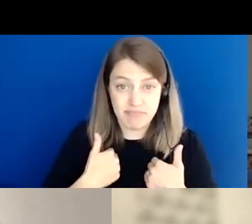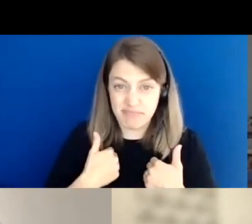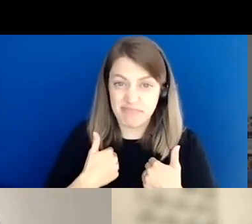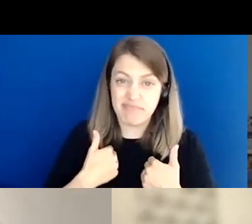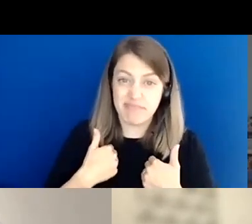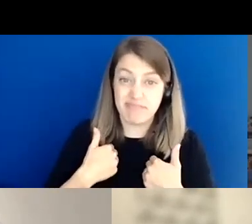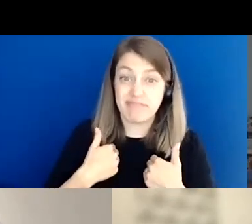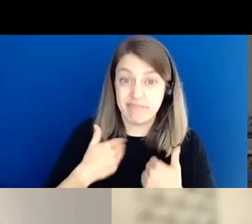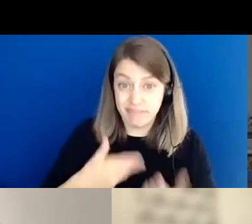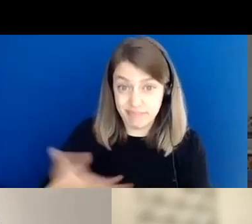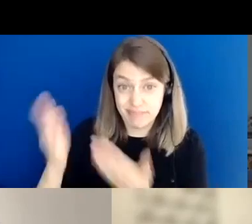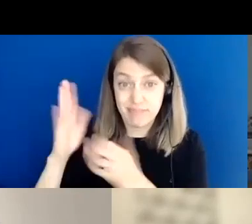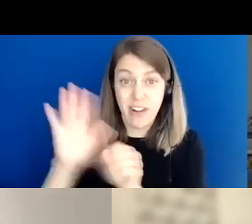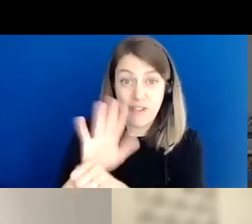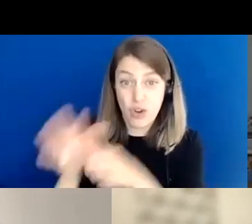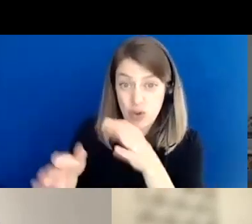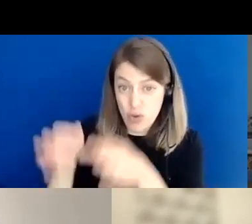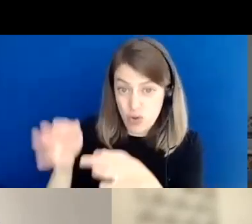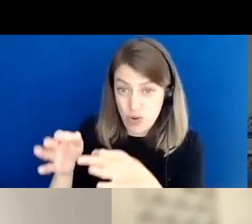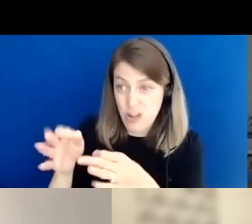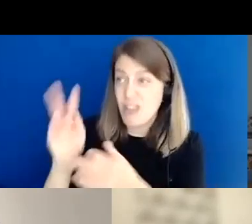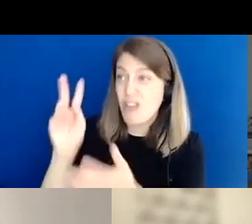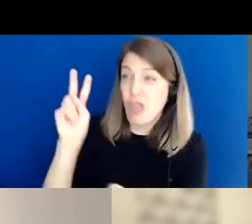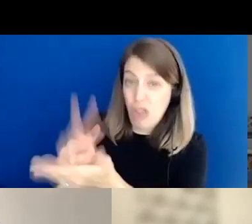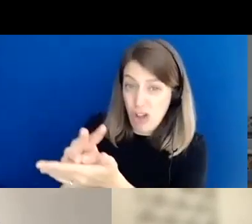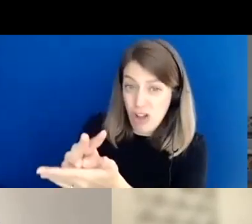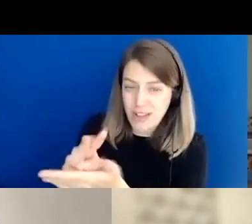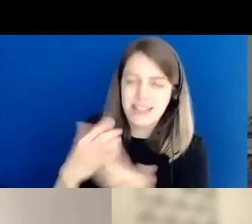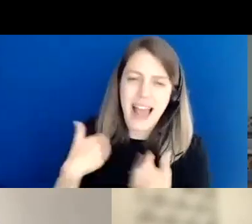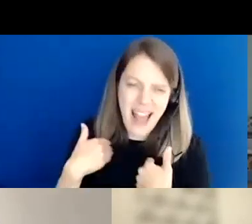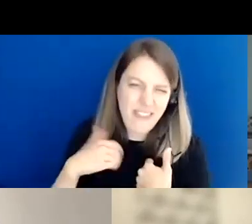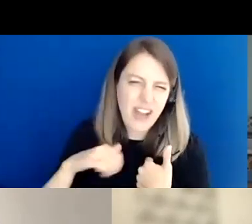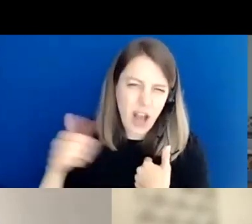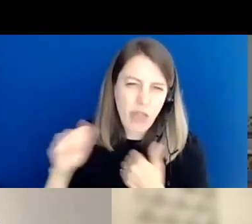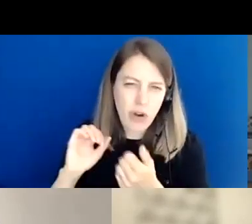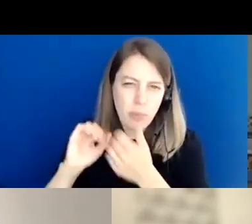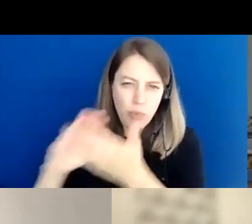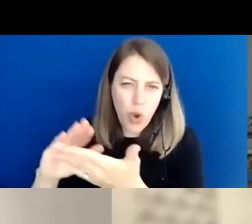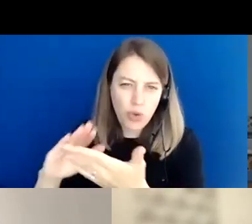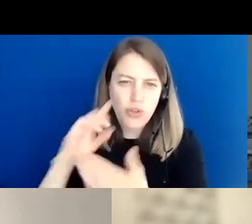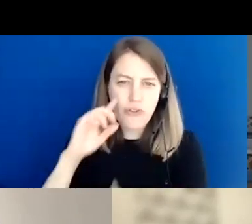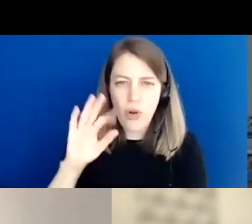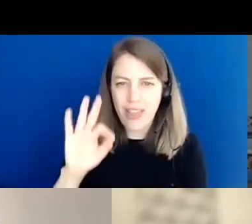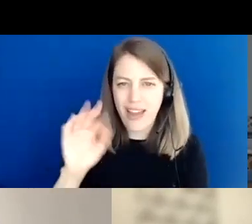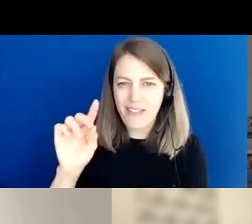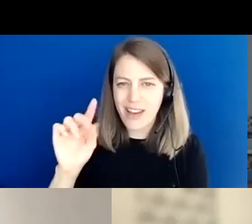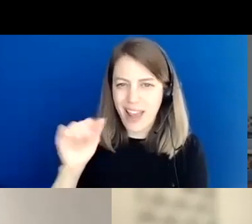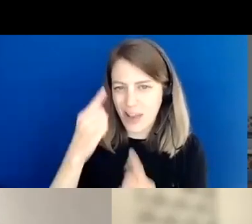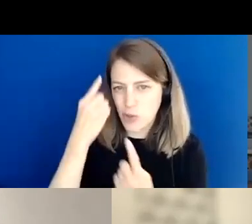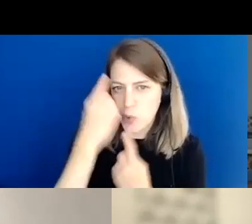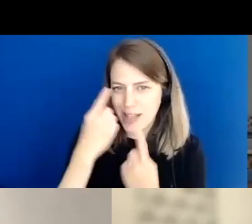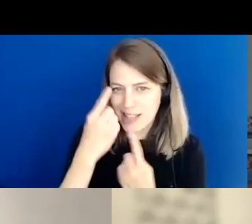then there is another avenue I think for the FDA to consider, which is a narrower rule.